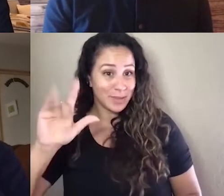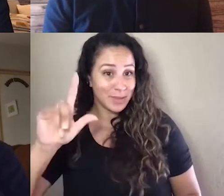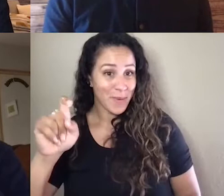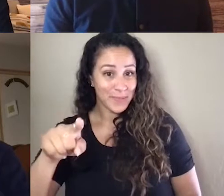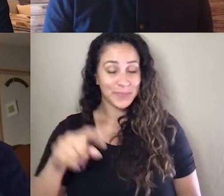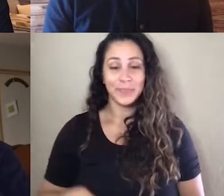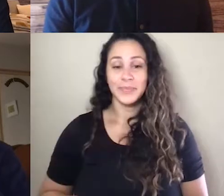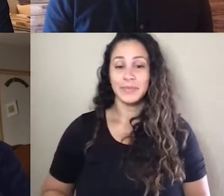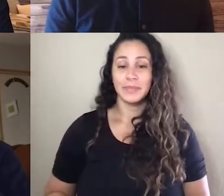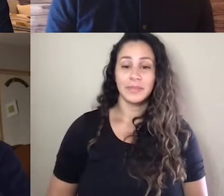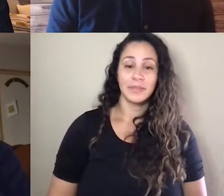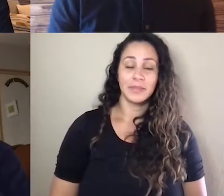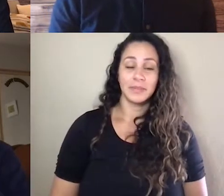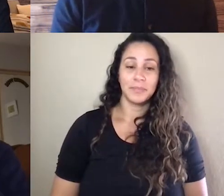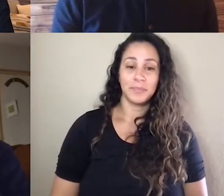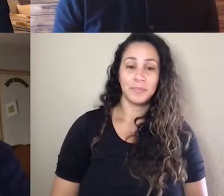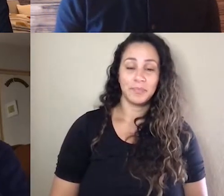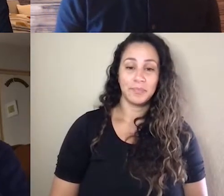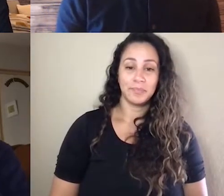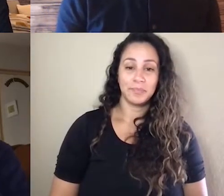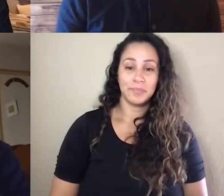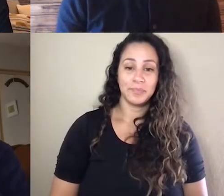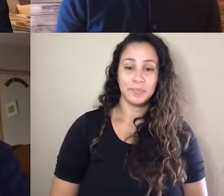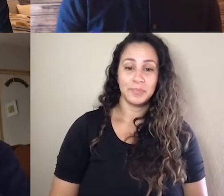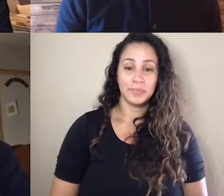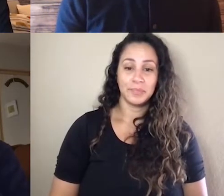I DON'T KNOW ABOUT MODULES WITHIN MODULES.